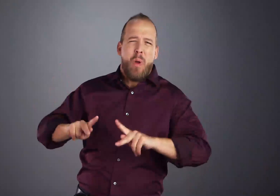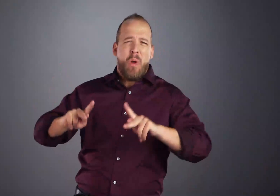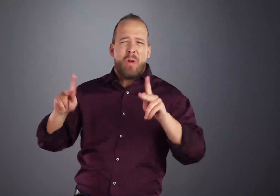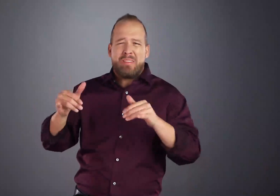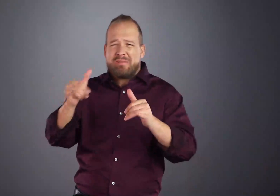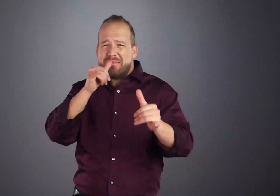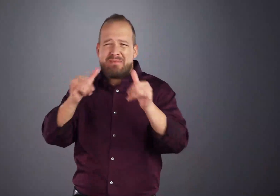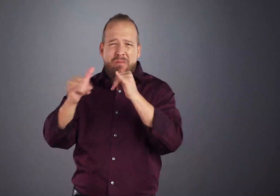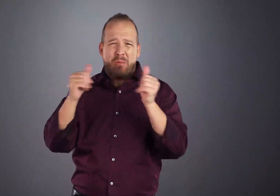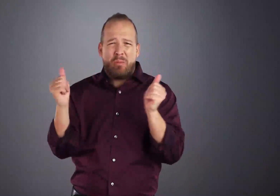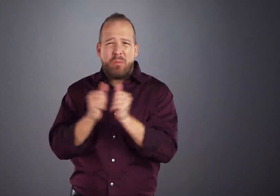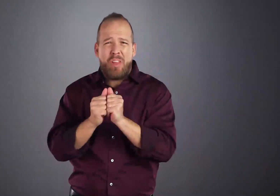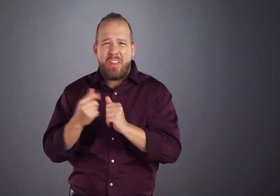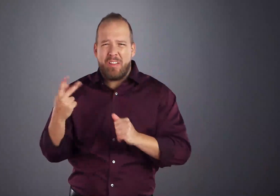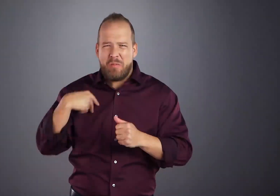I was amazed.